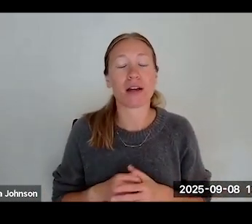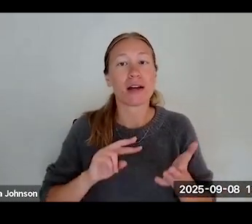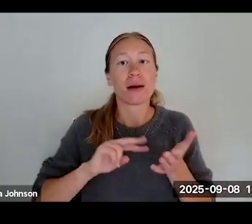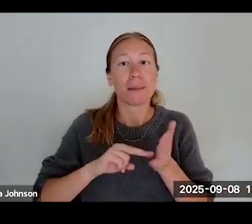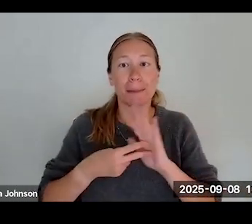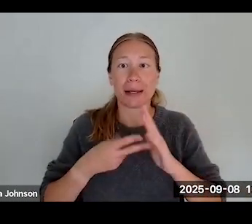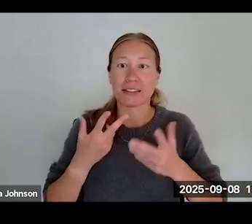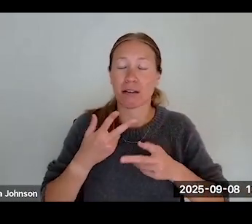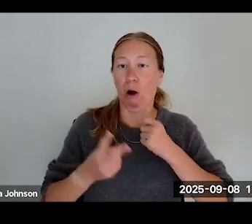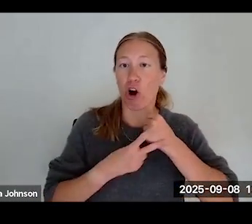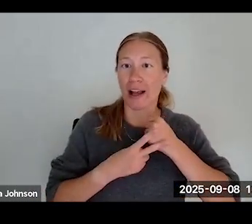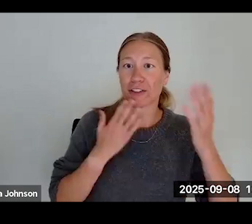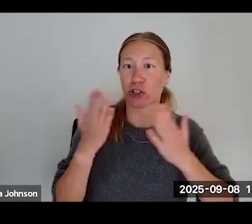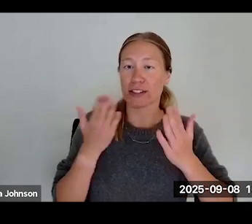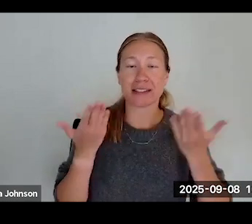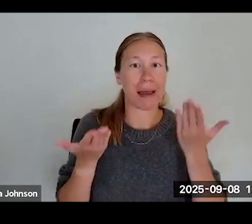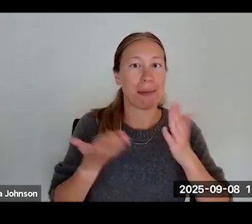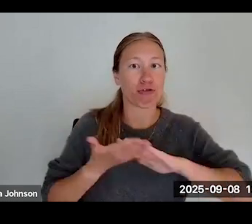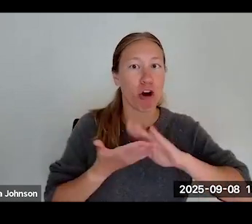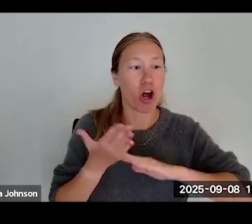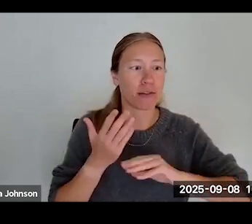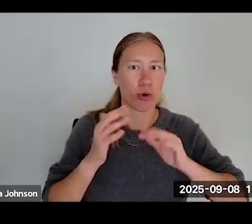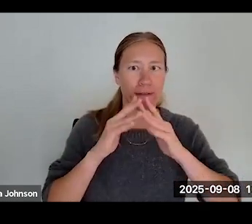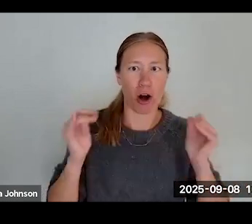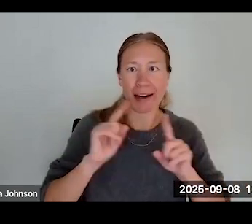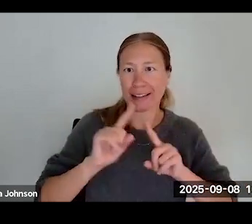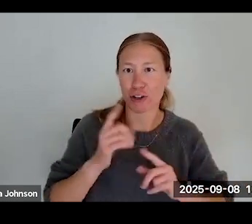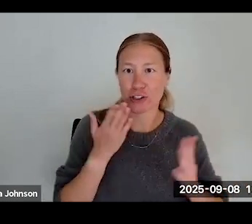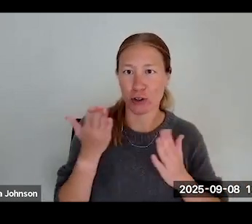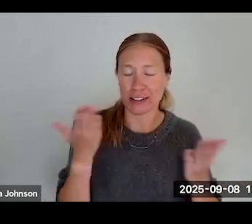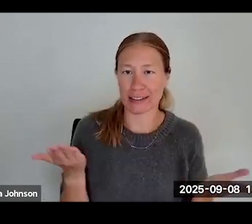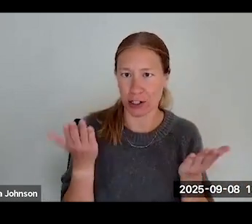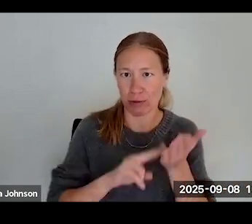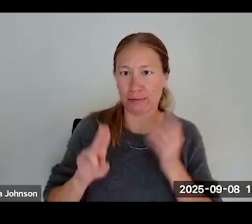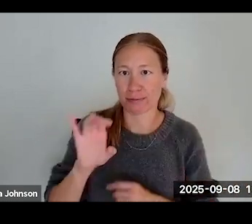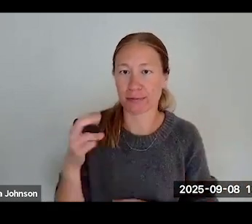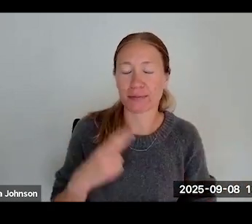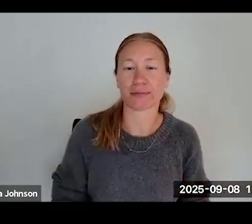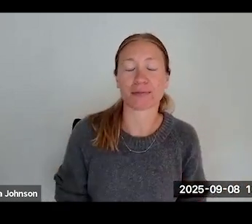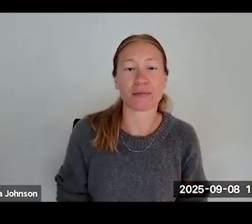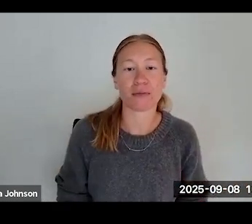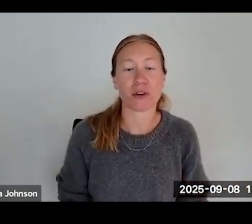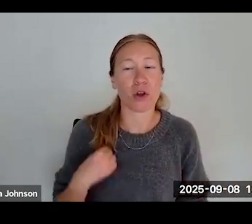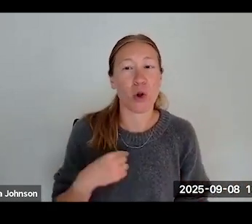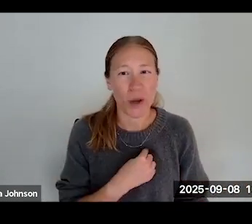that may be run through various different services here at the University of Michigan because we are oftentimes creating these